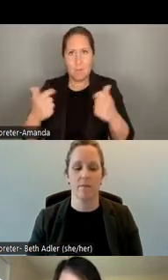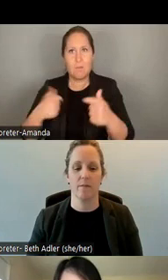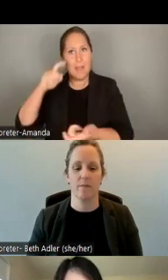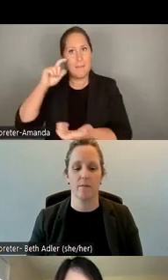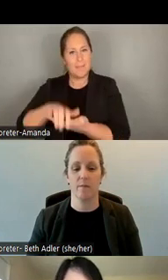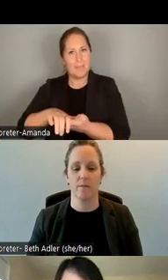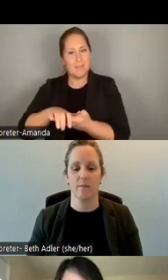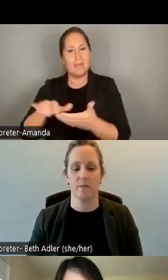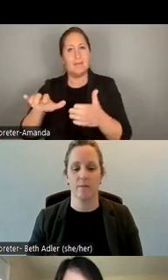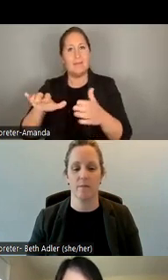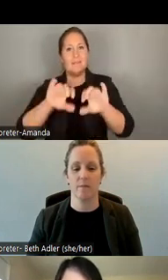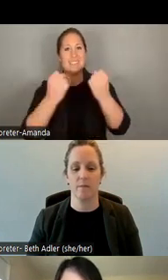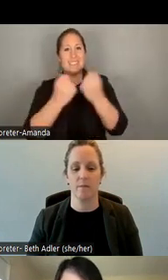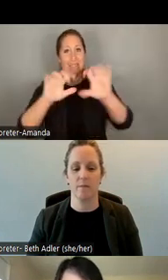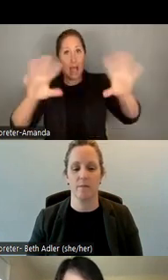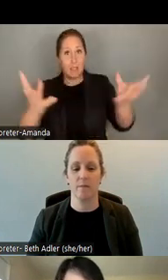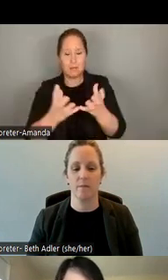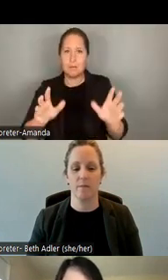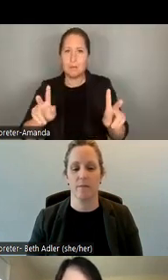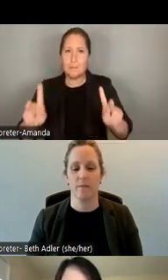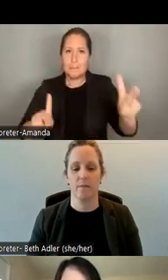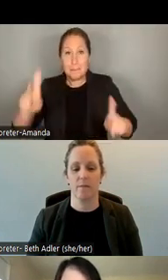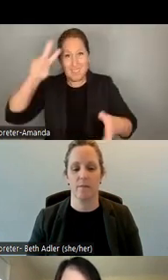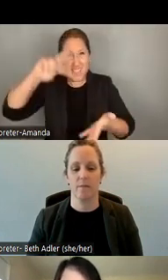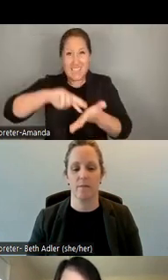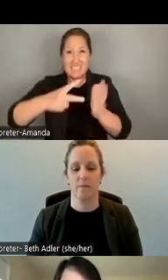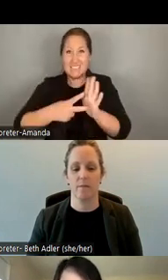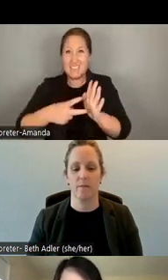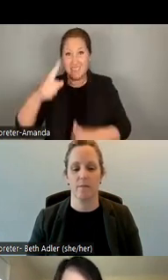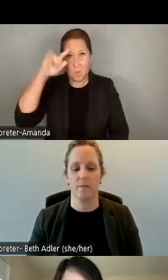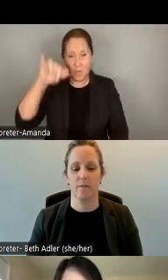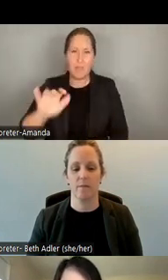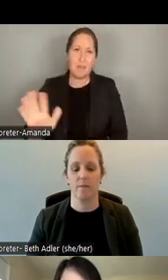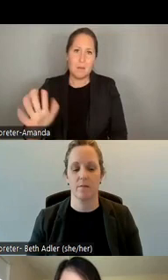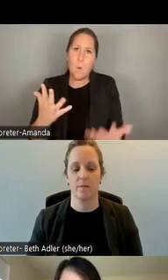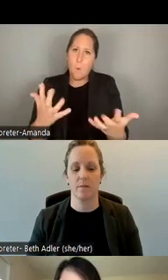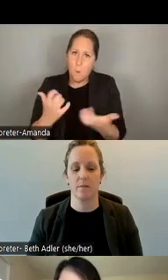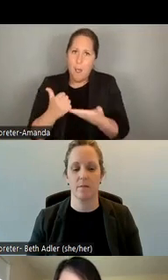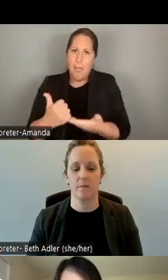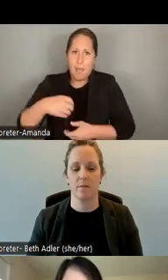society and people are not at all ill-intentioned people want to help but this problem has become